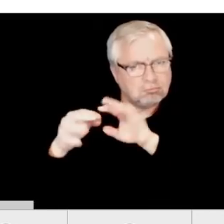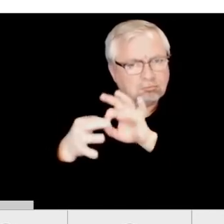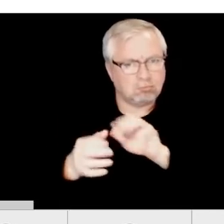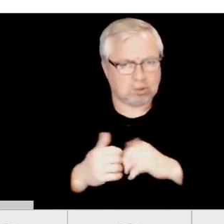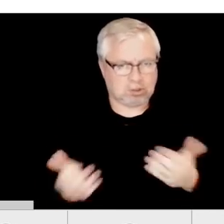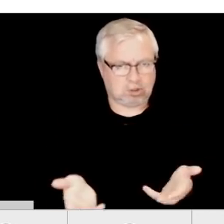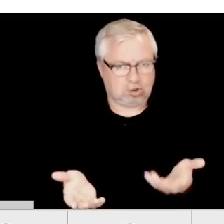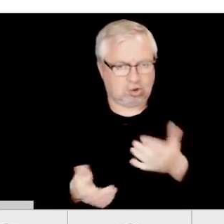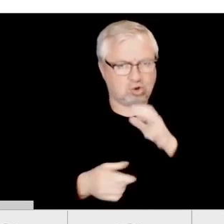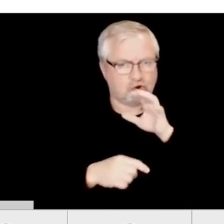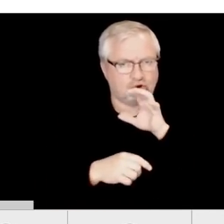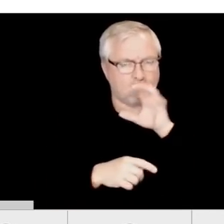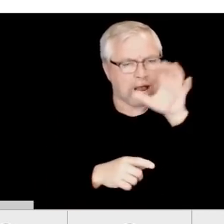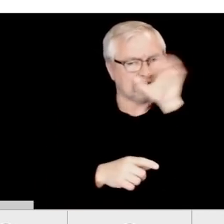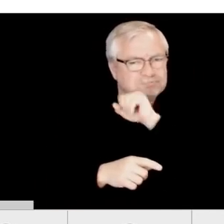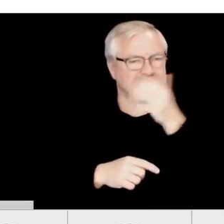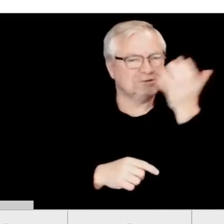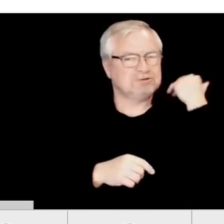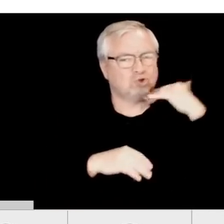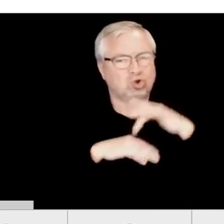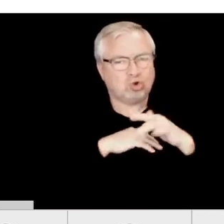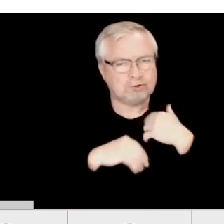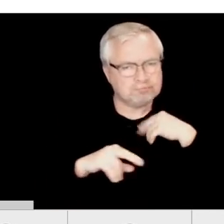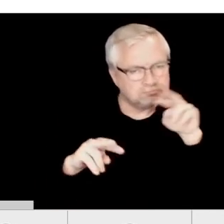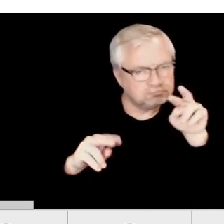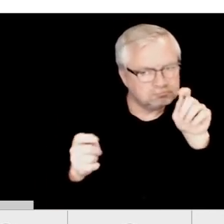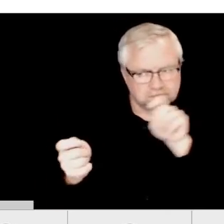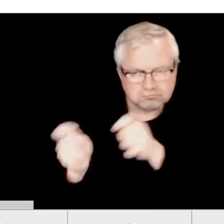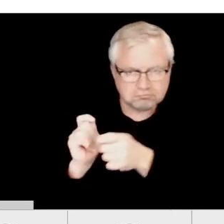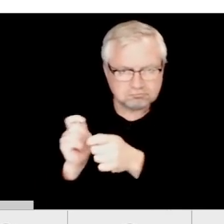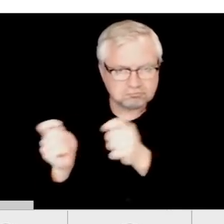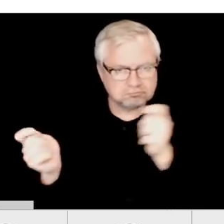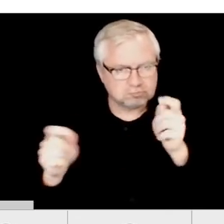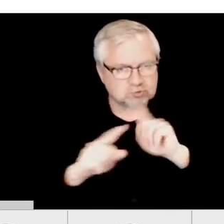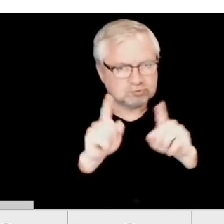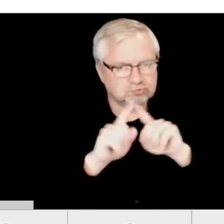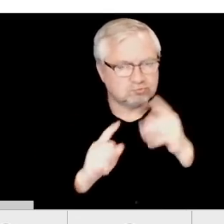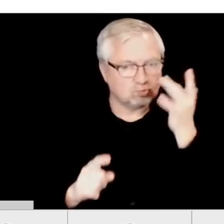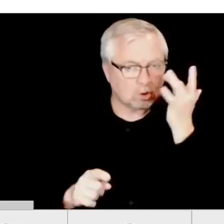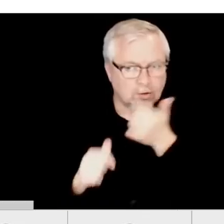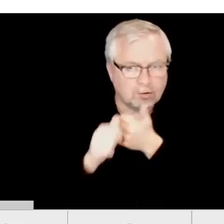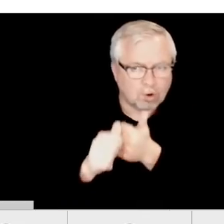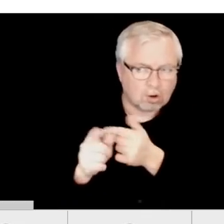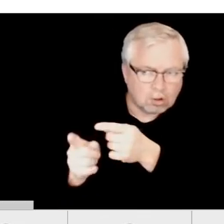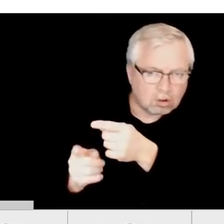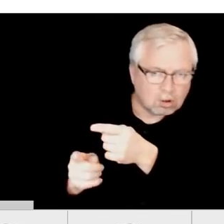some of the change, but also we're setting the probability of mortality to